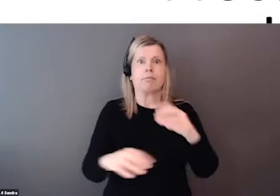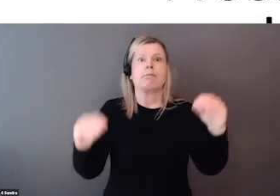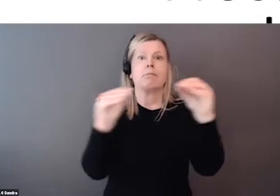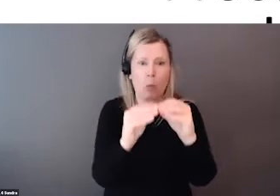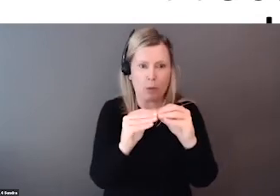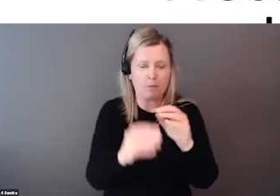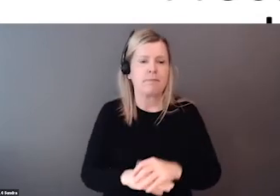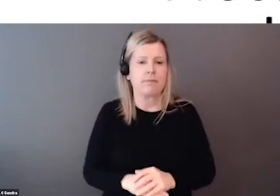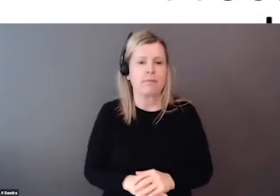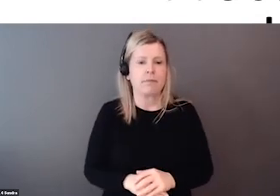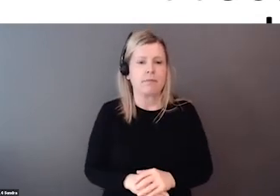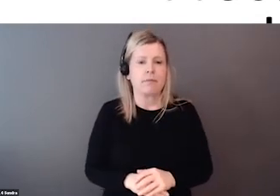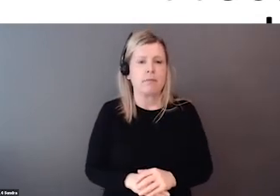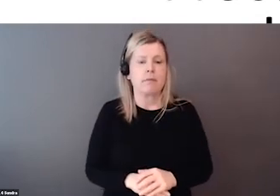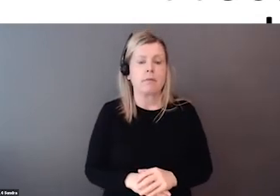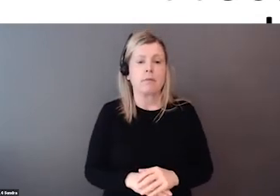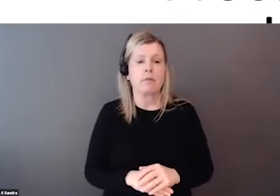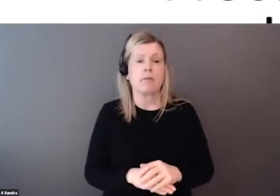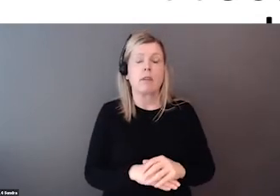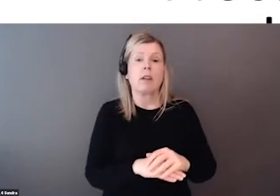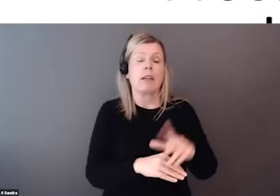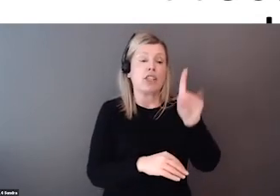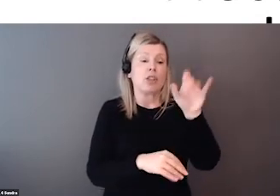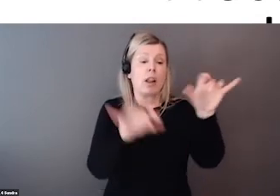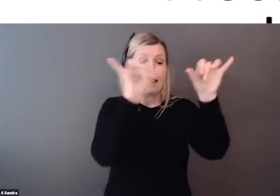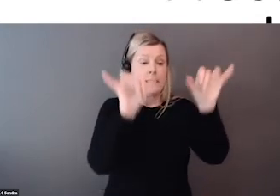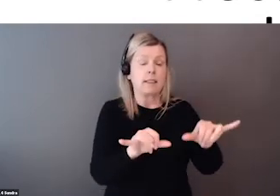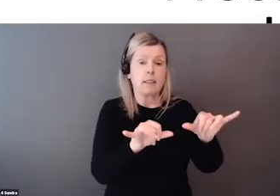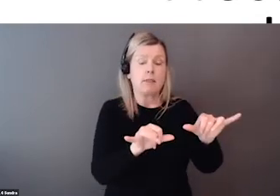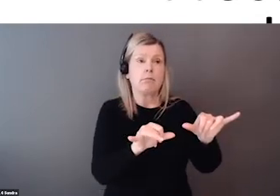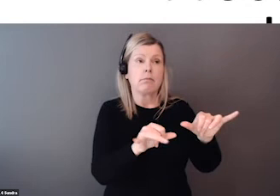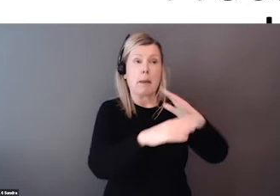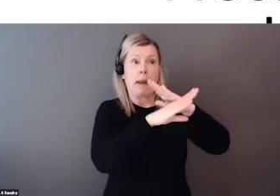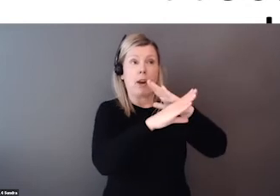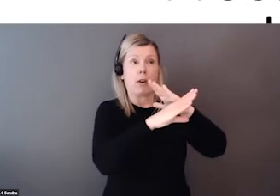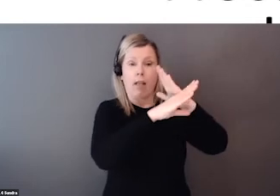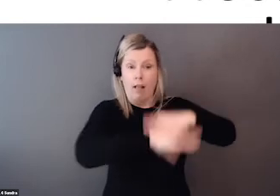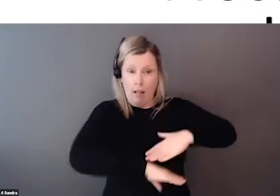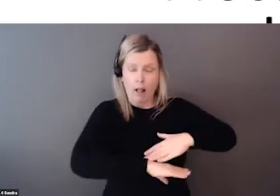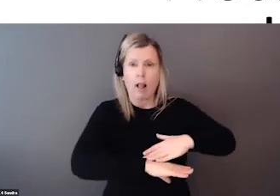Although digital systems overcome many barriers, they also introduce new, more complex barriers.